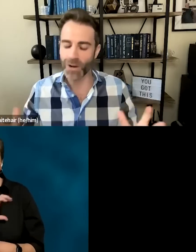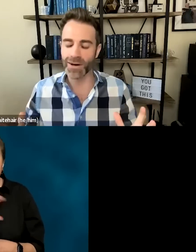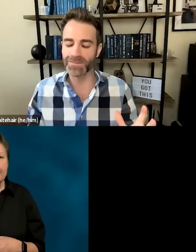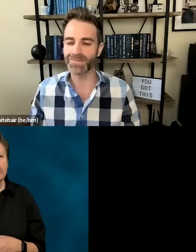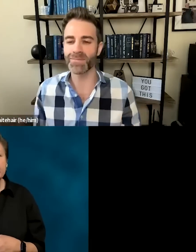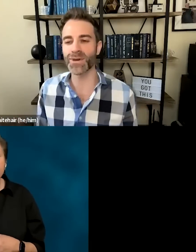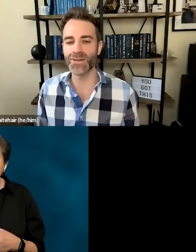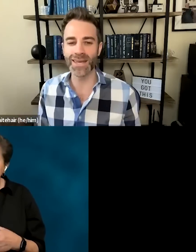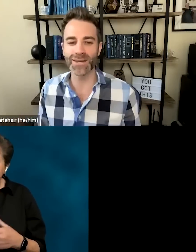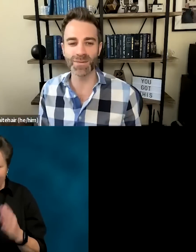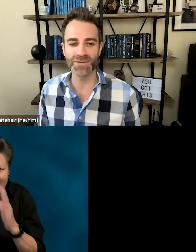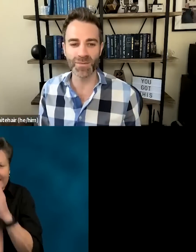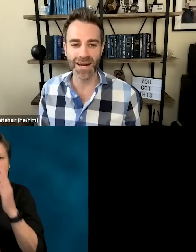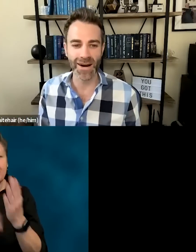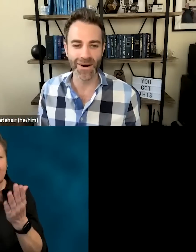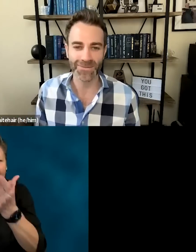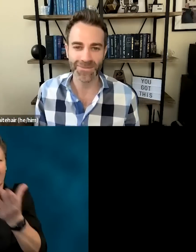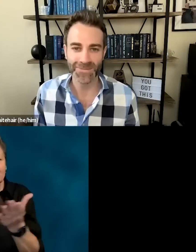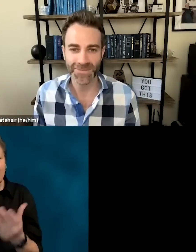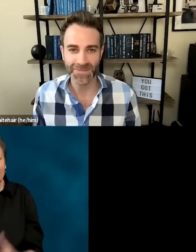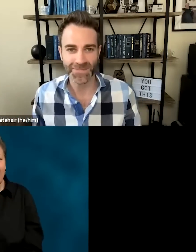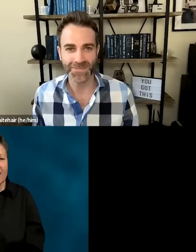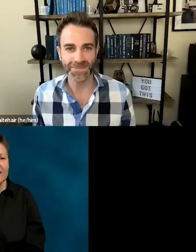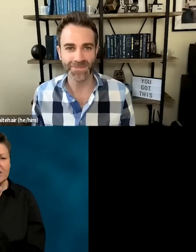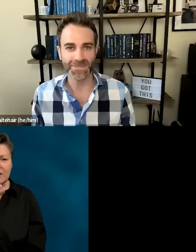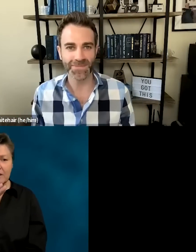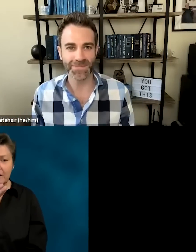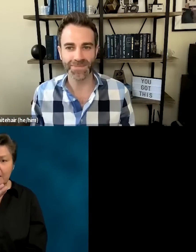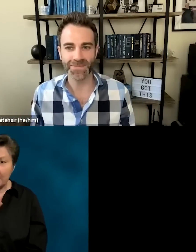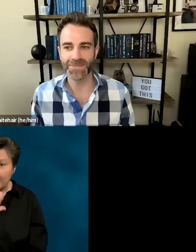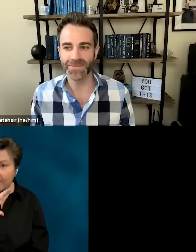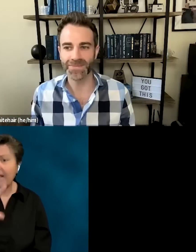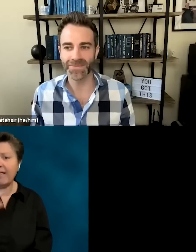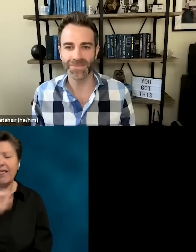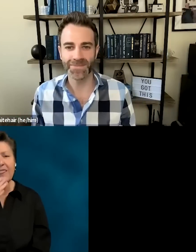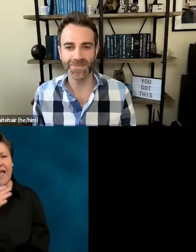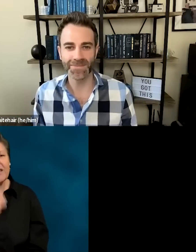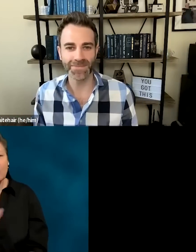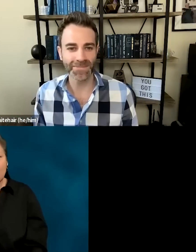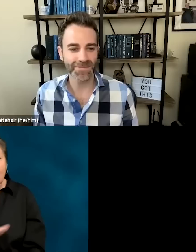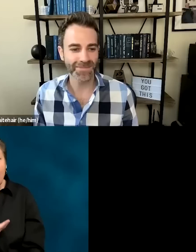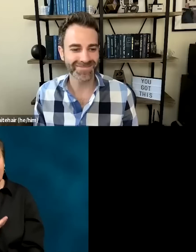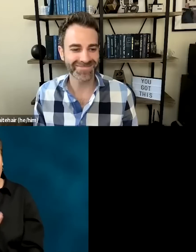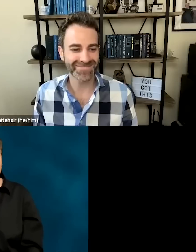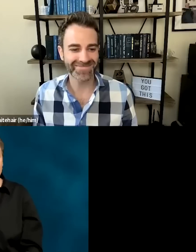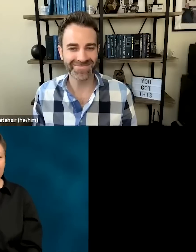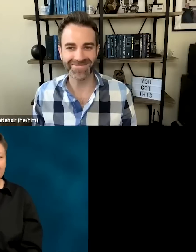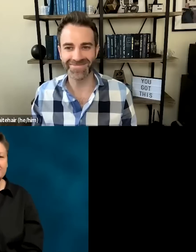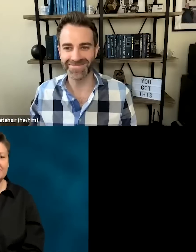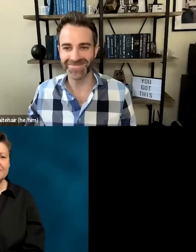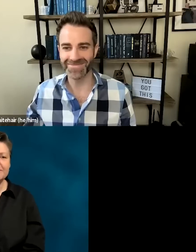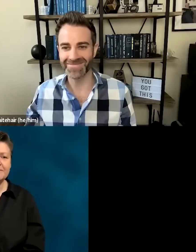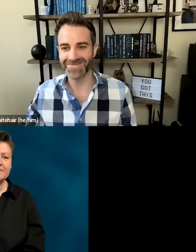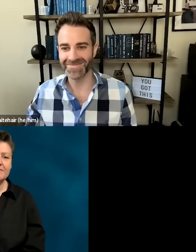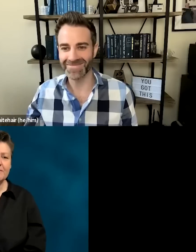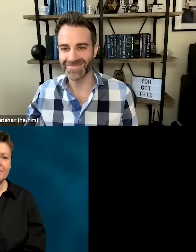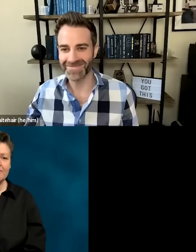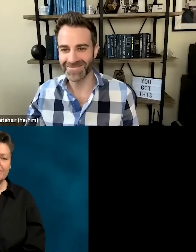Welcome, Bill thank you so much for being here. Thank you, Ben. Well, (chuckles) thank you.